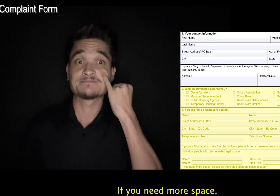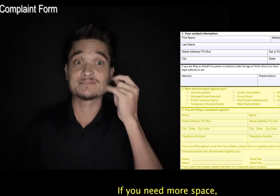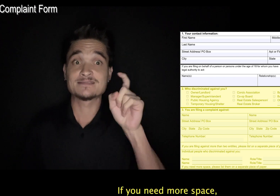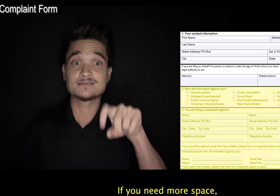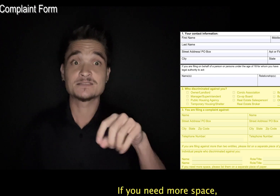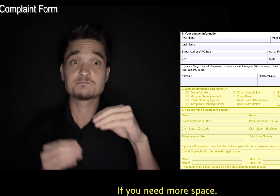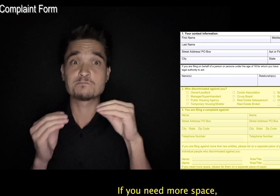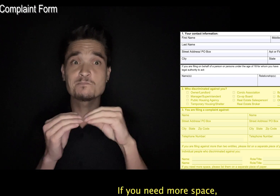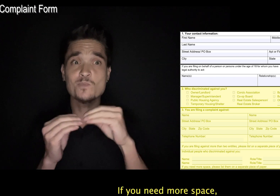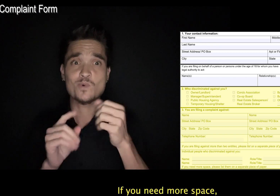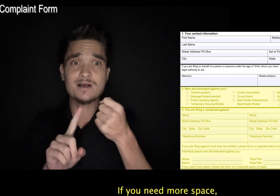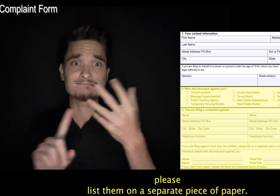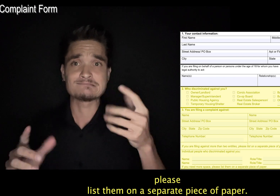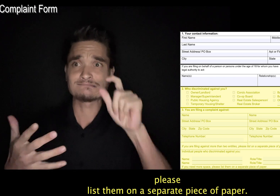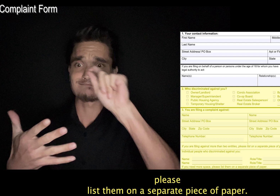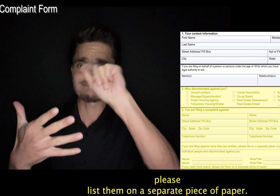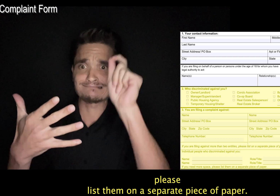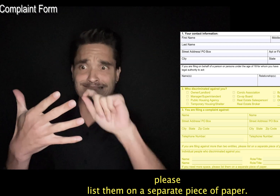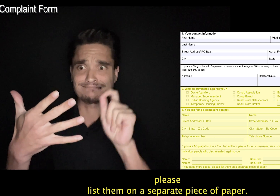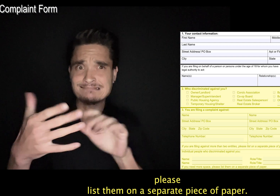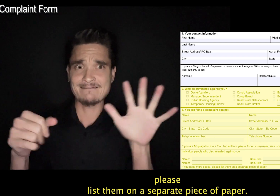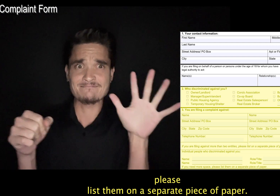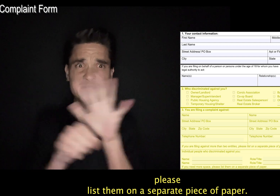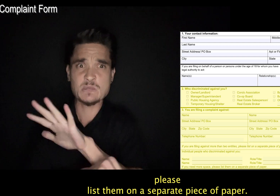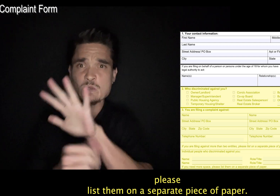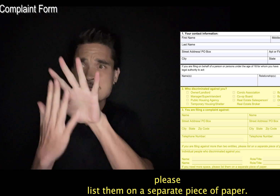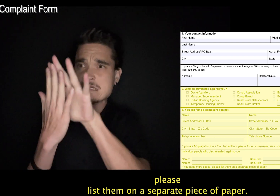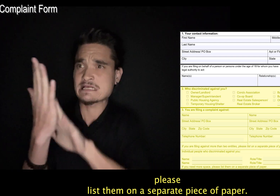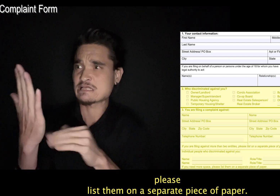If you need more space, please list them on a separate piece of paper.